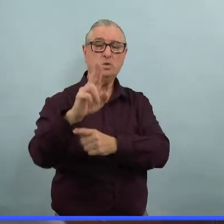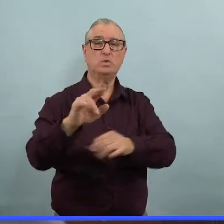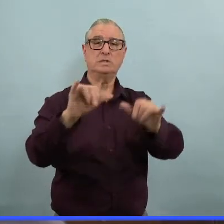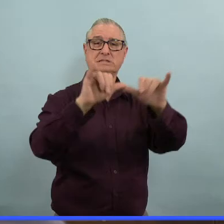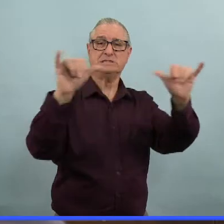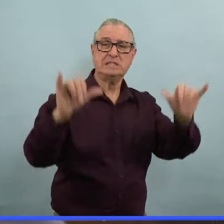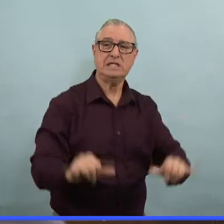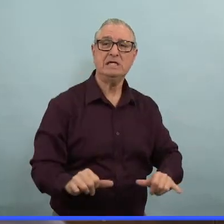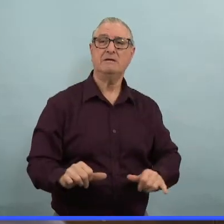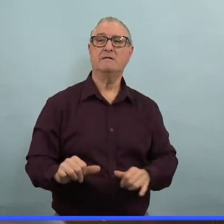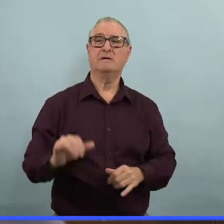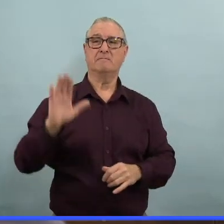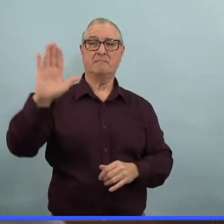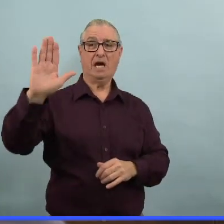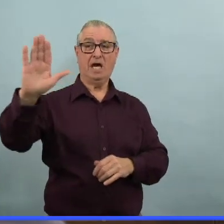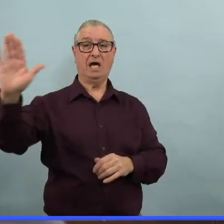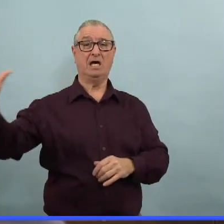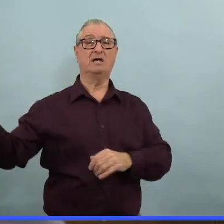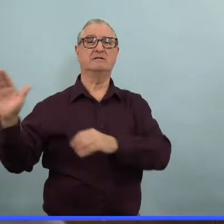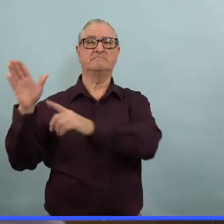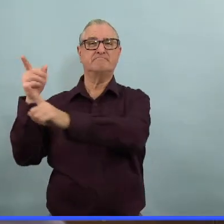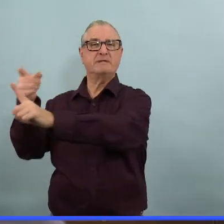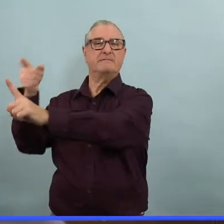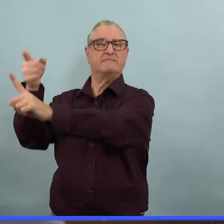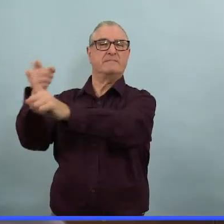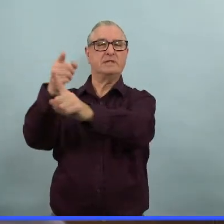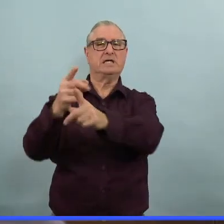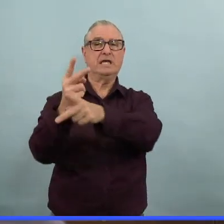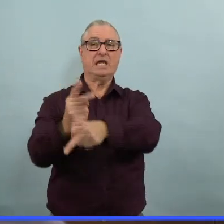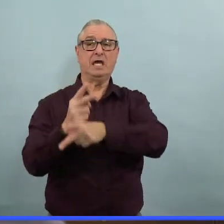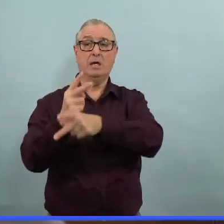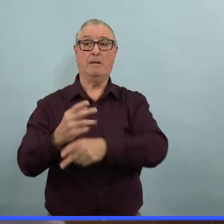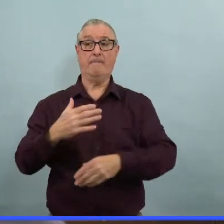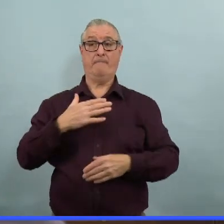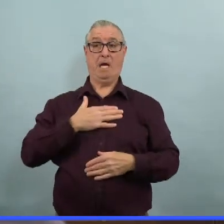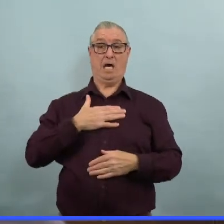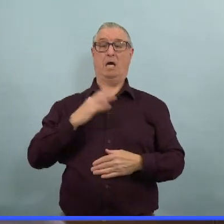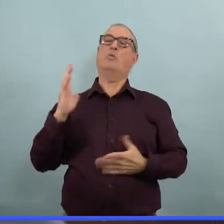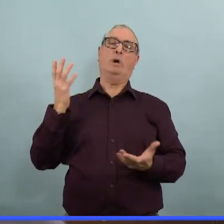to overall health and manitobans and and and things so so it's not as simple as just um